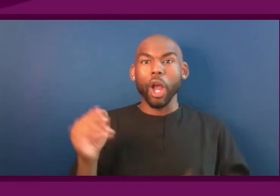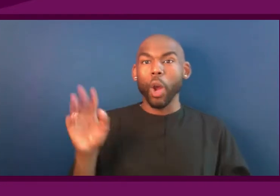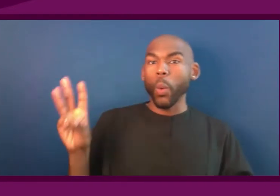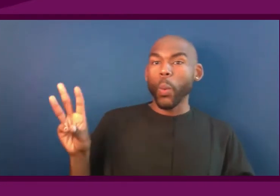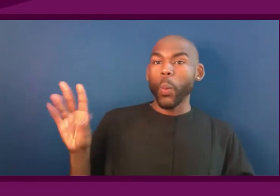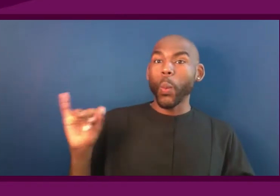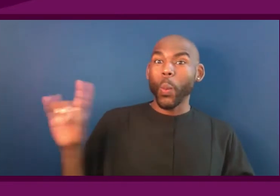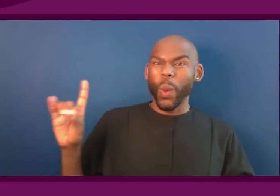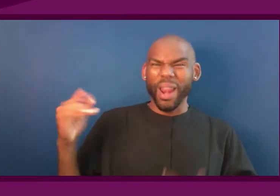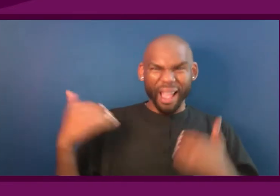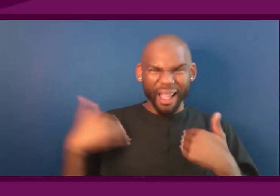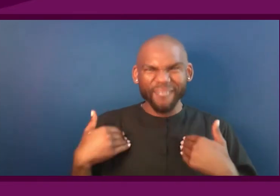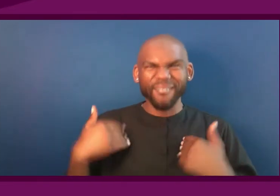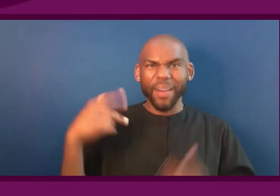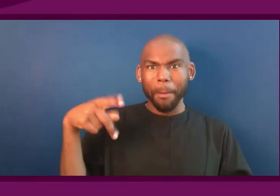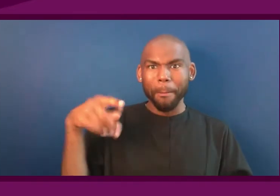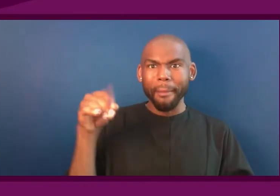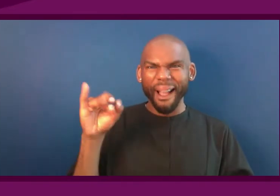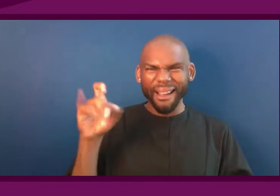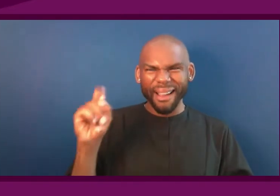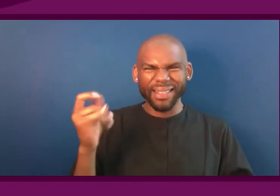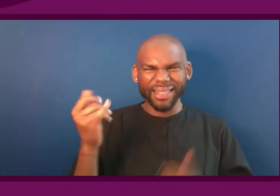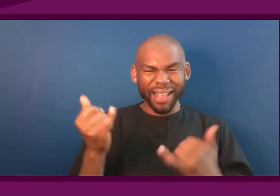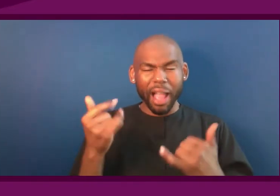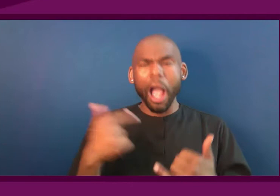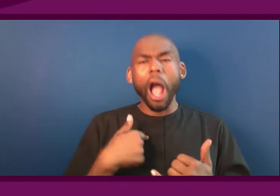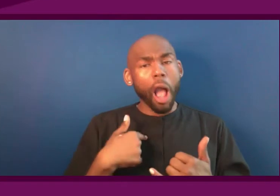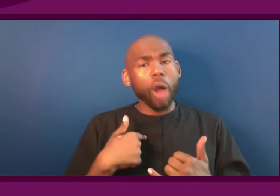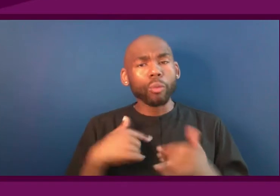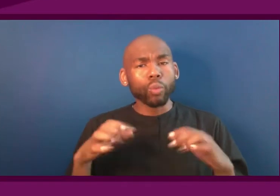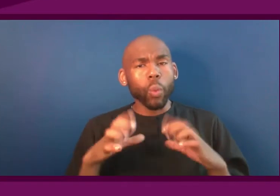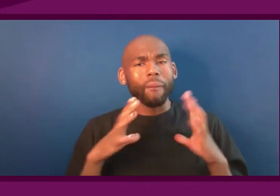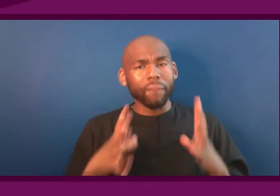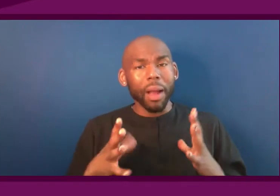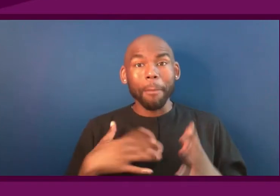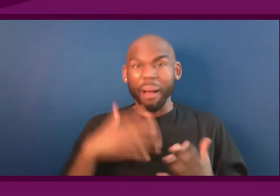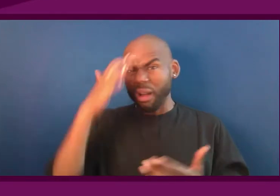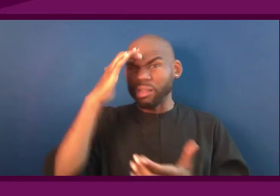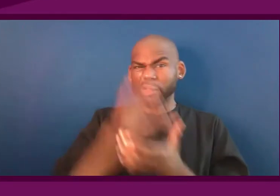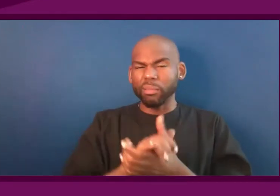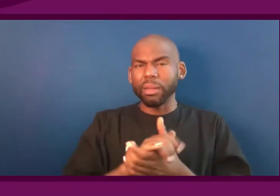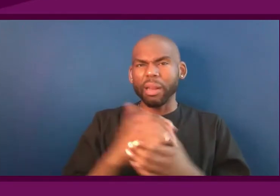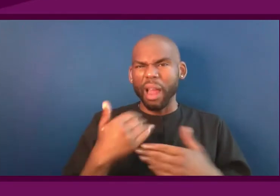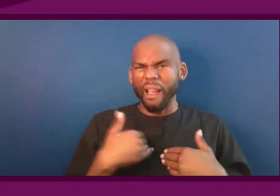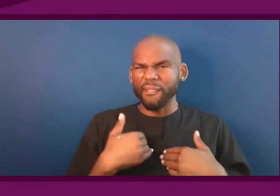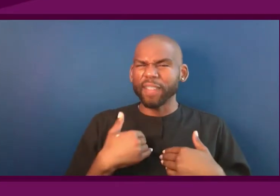he's one of those individuals where that is happened. So it's... The word of the day I